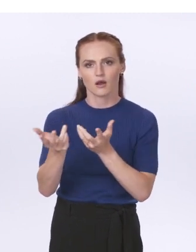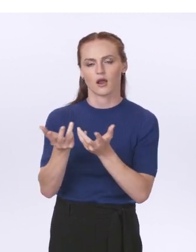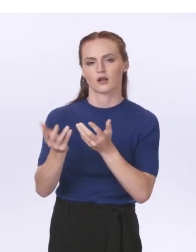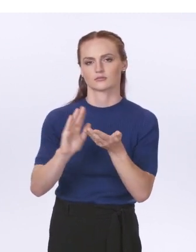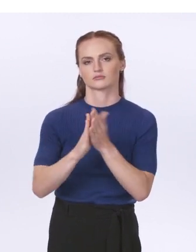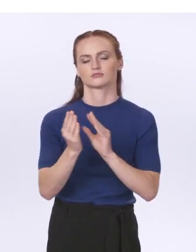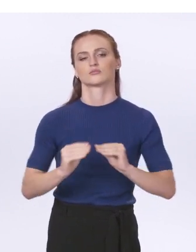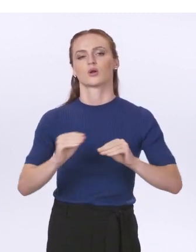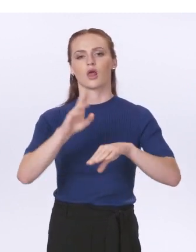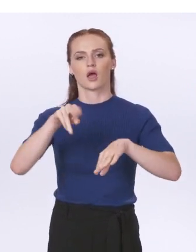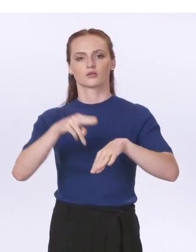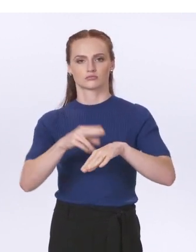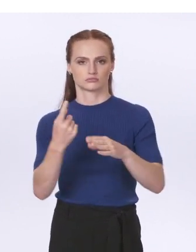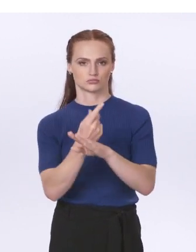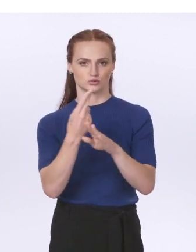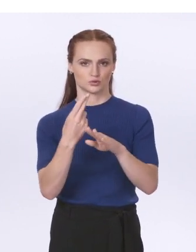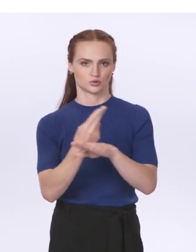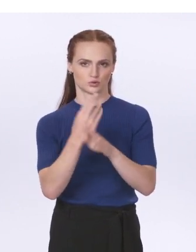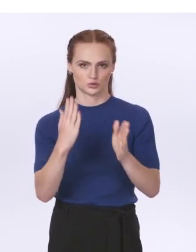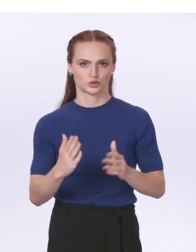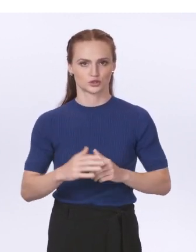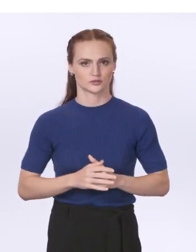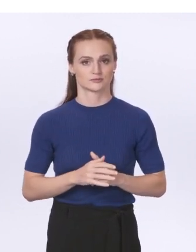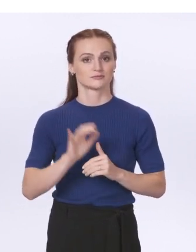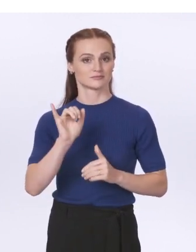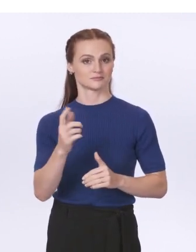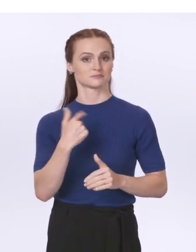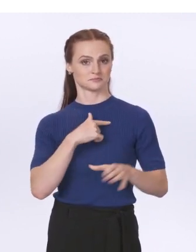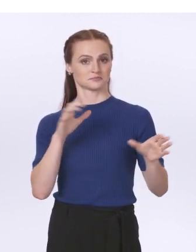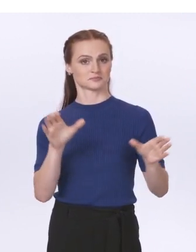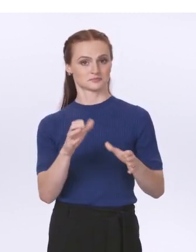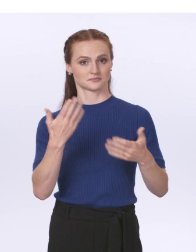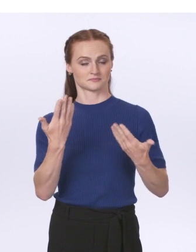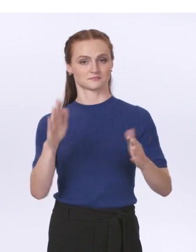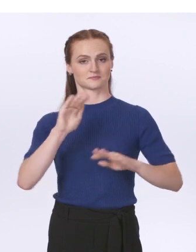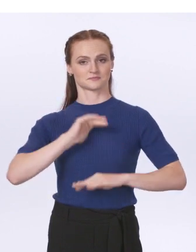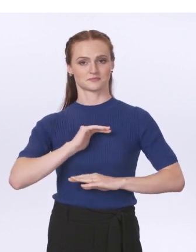And we did exactly that with Meta Quest v56 and beyond,